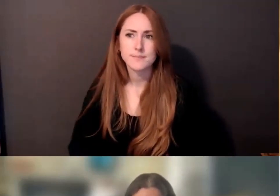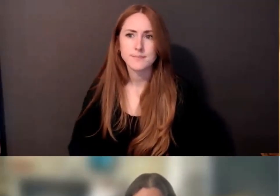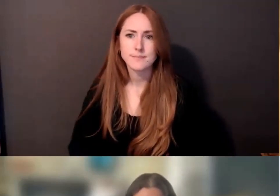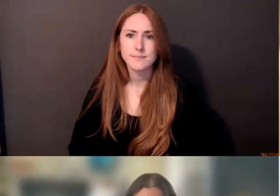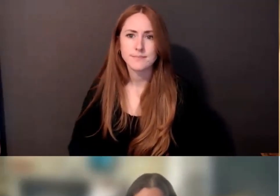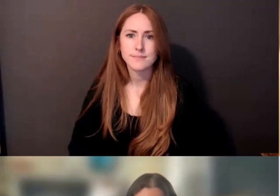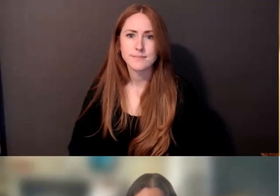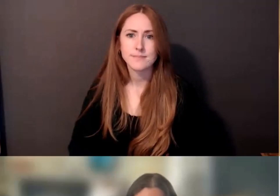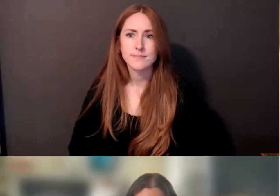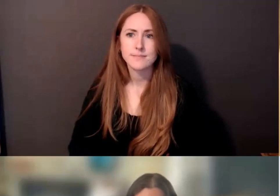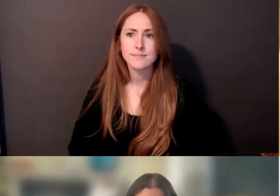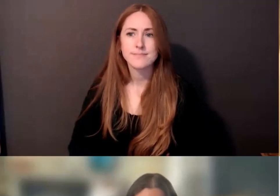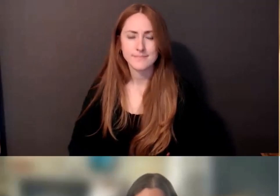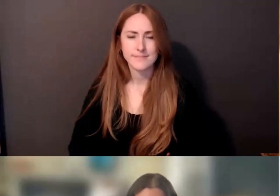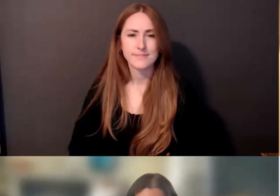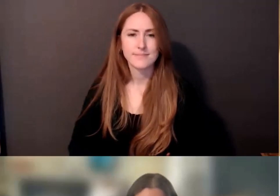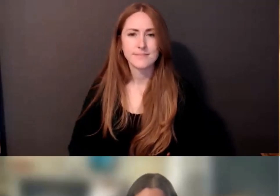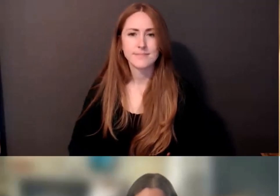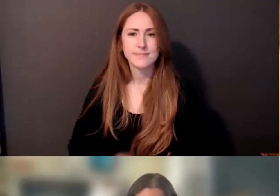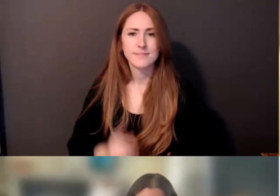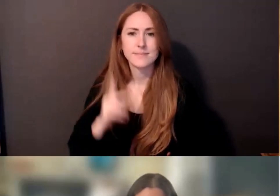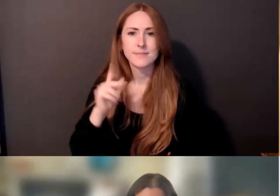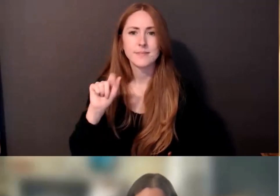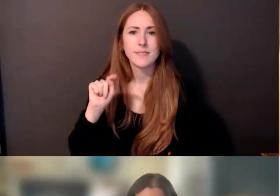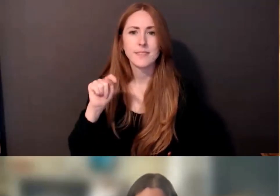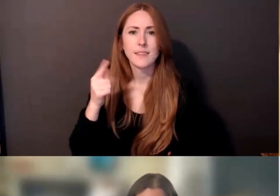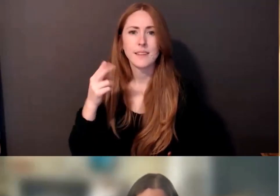And I'm wondering if either of you have questions for each other?